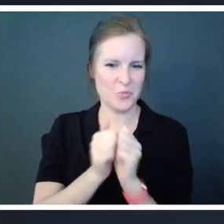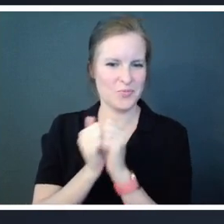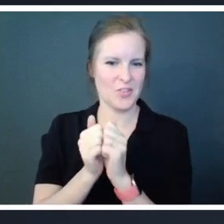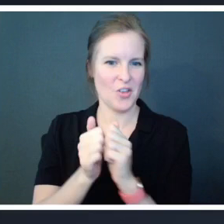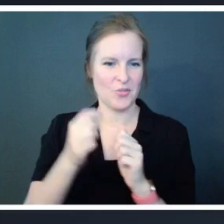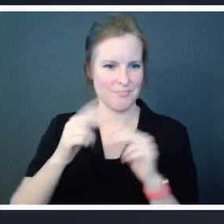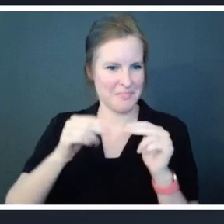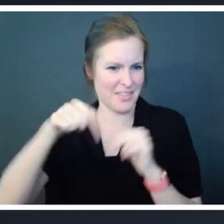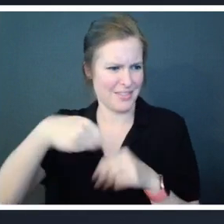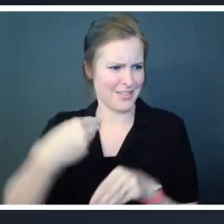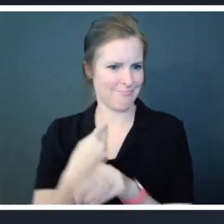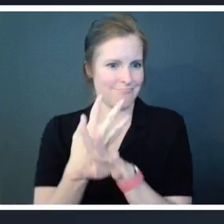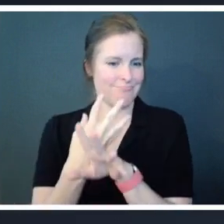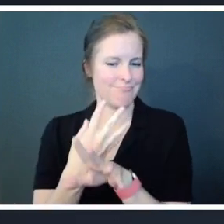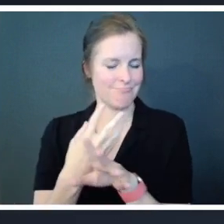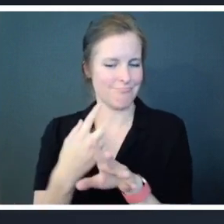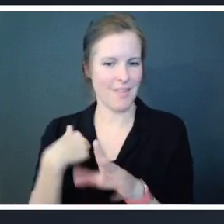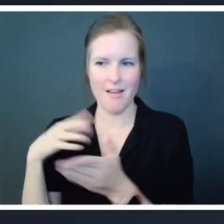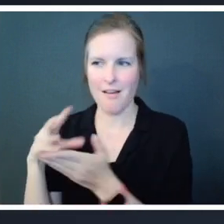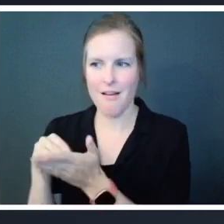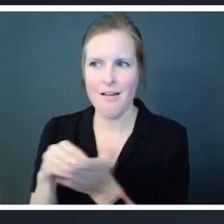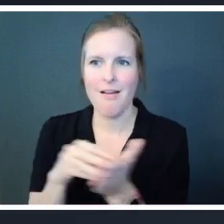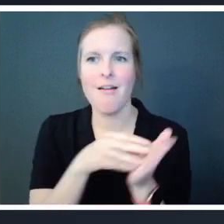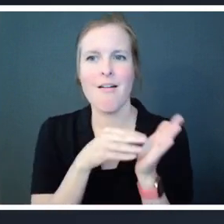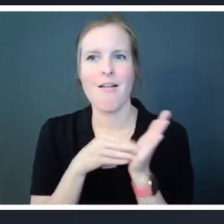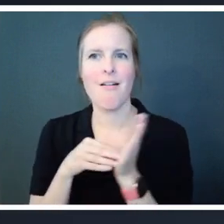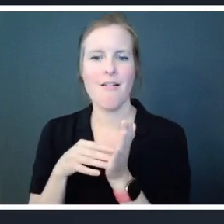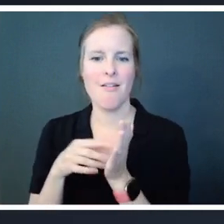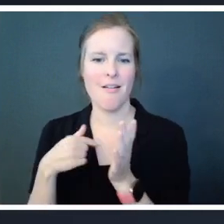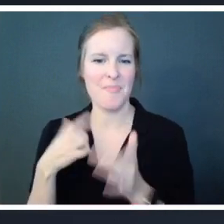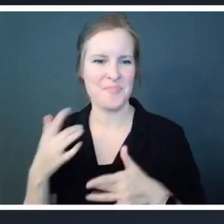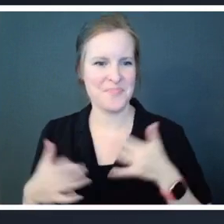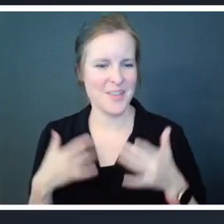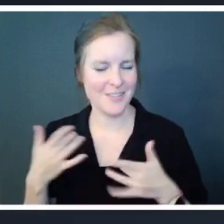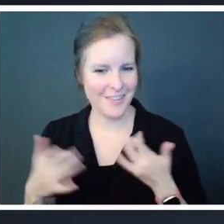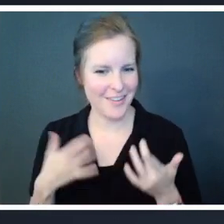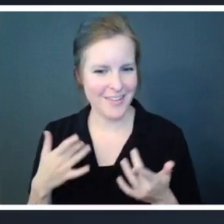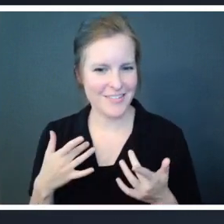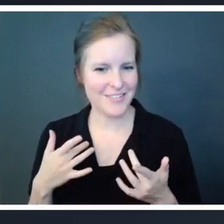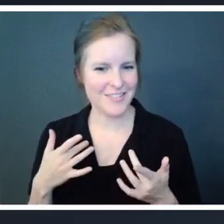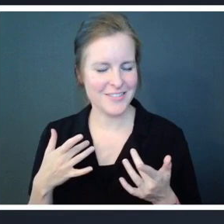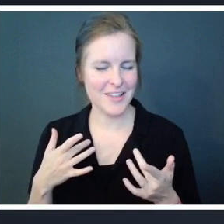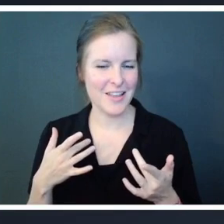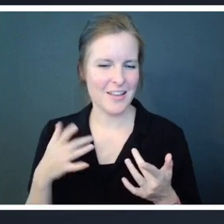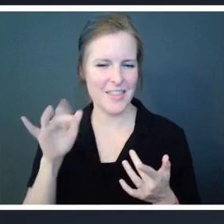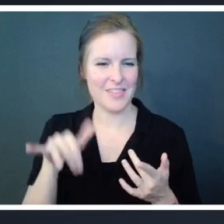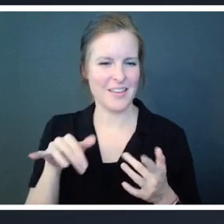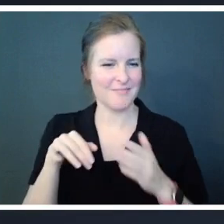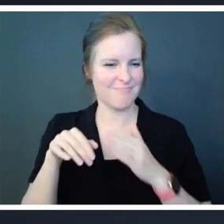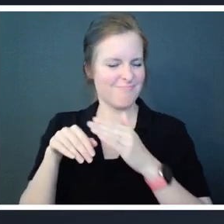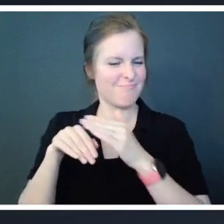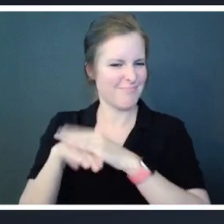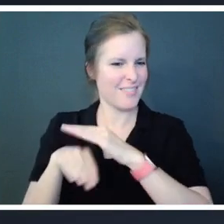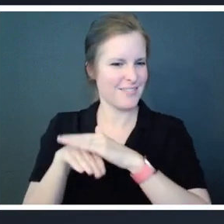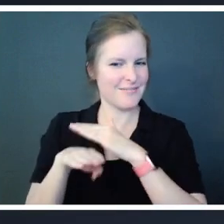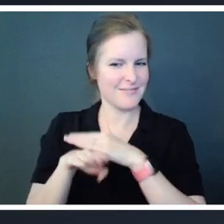you. That I'm always really excited by -- is like that access and thinking like, wow, like,